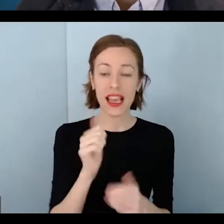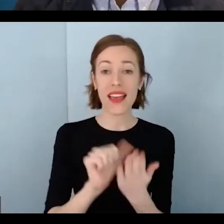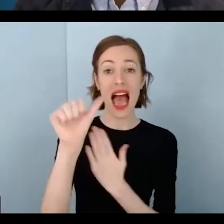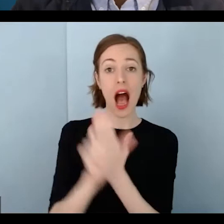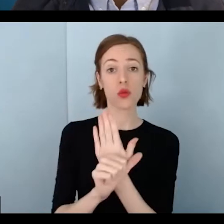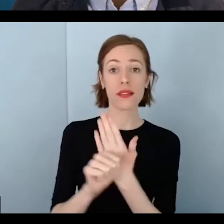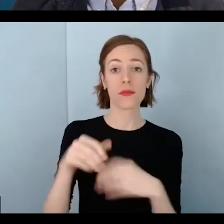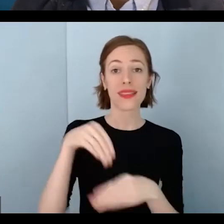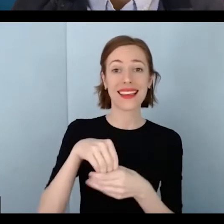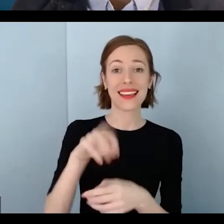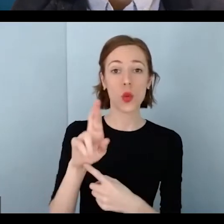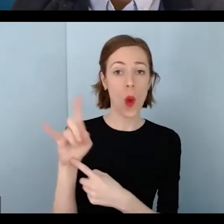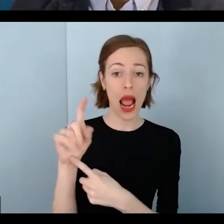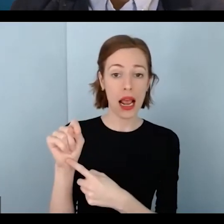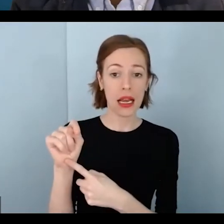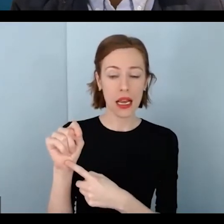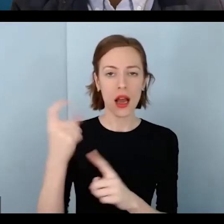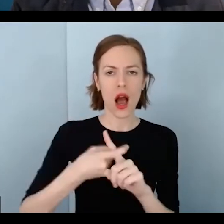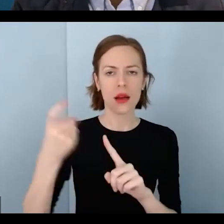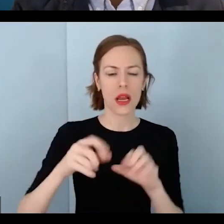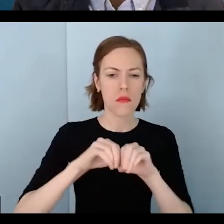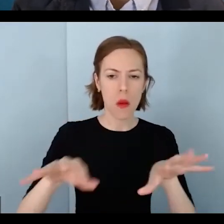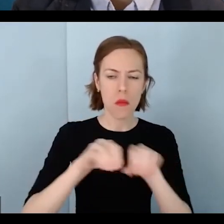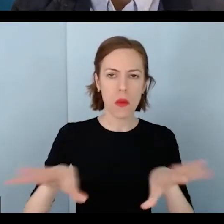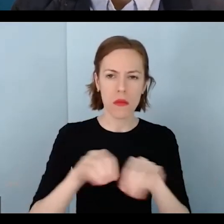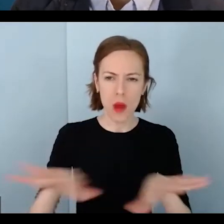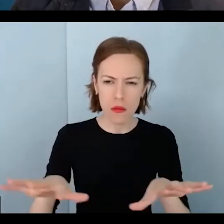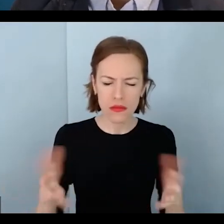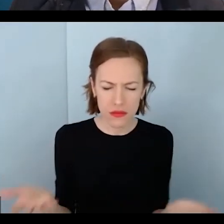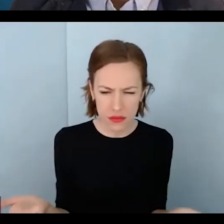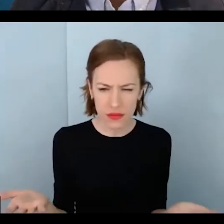There's a valuable business model, which sustains these tabloids.